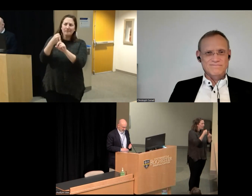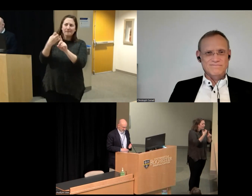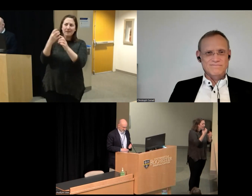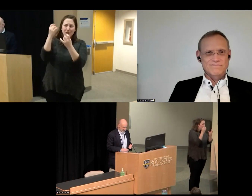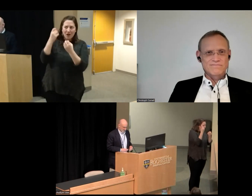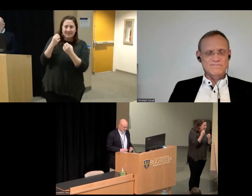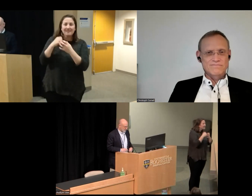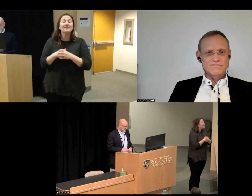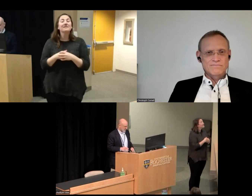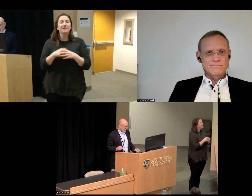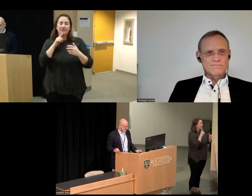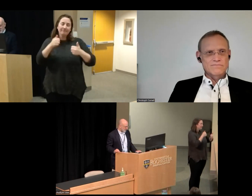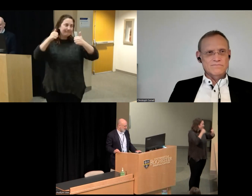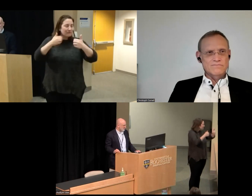So this was great. It was really